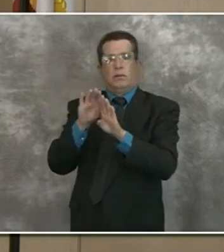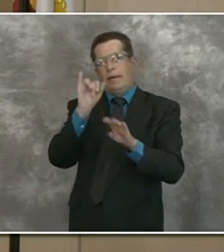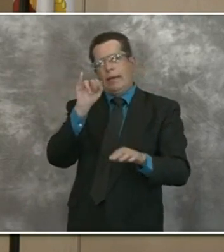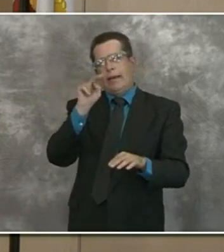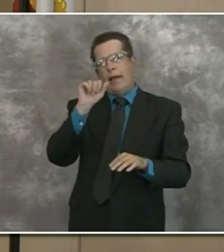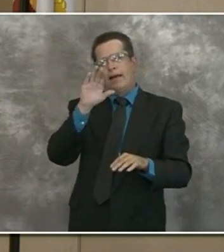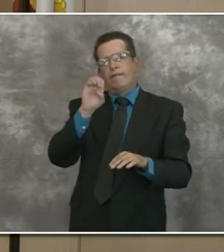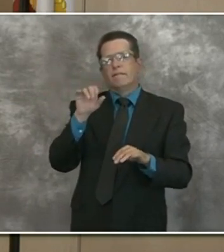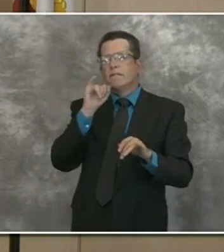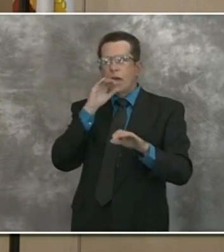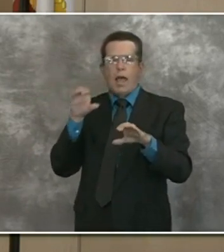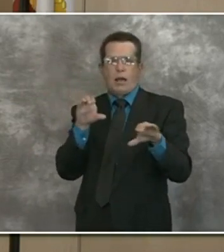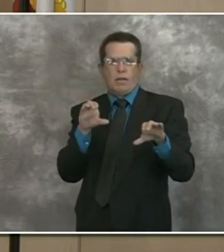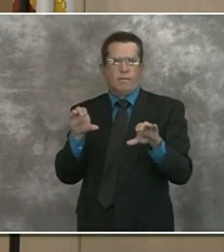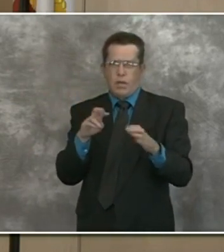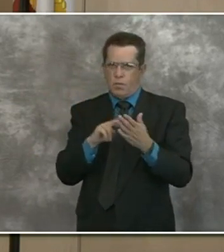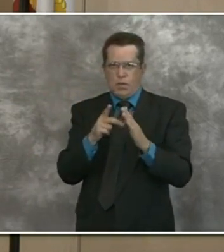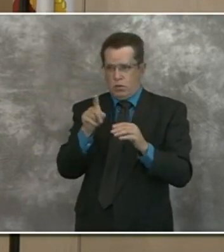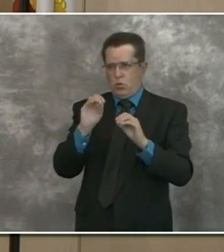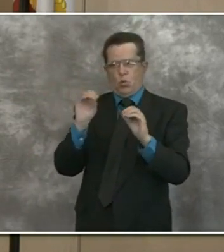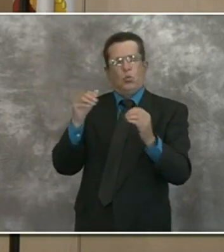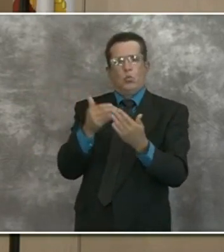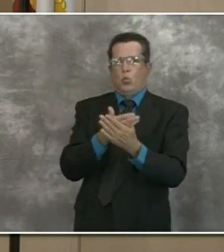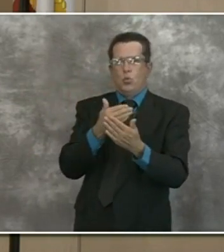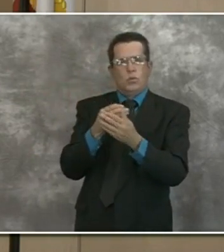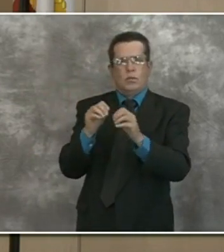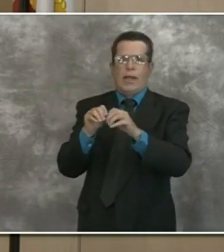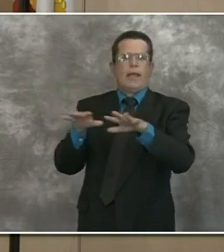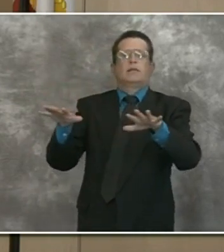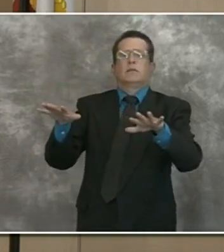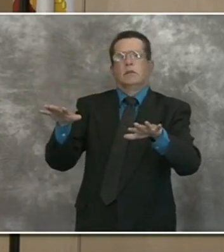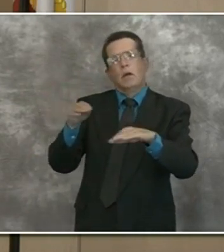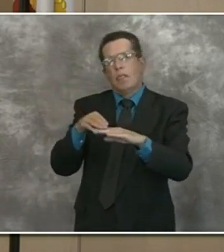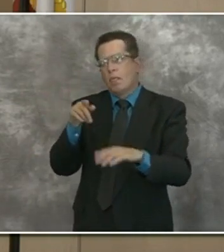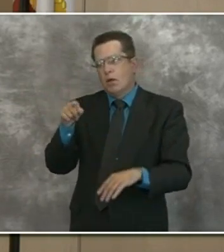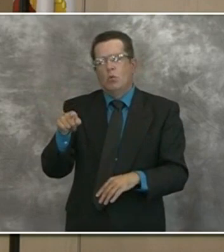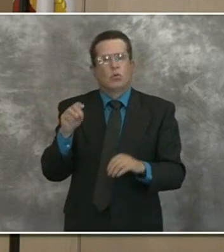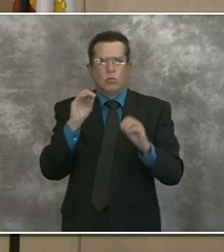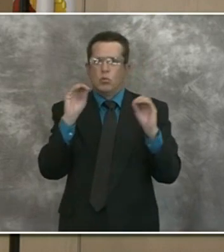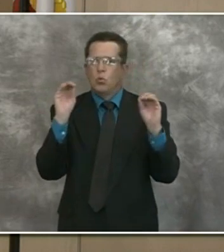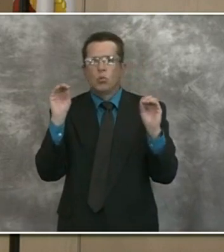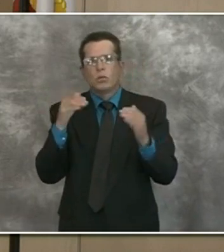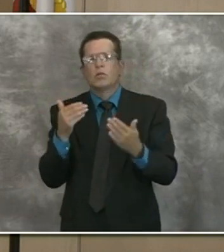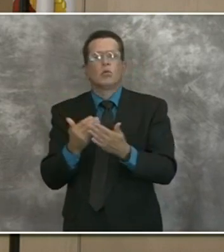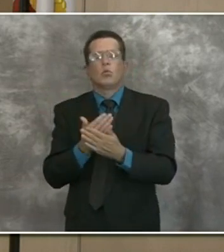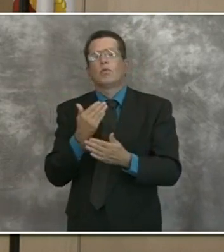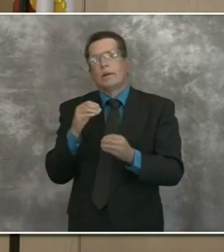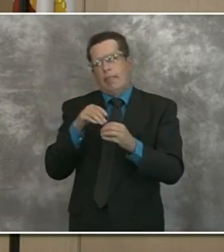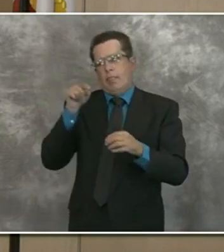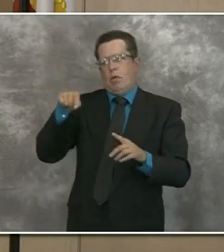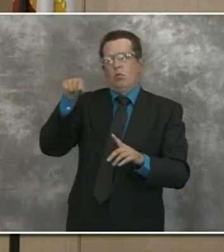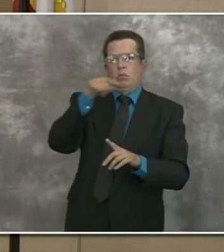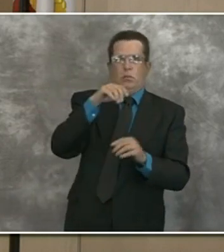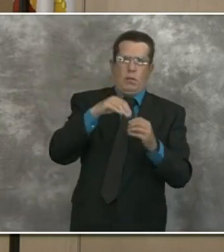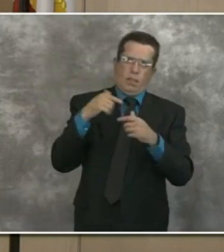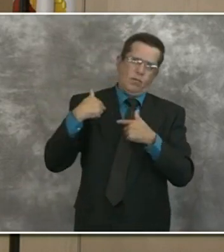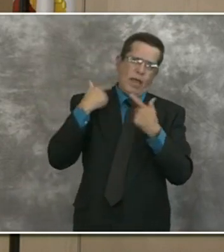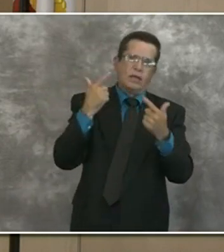COMMUNITY SETTINGS OF THE 97 OUTBREAKS, 43 TO 44%. I NOW CLOSE IN CLASSIFIED AS INACTIVE OUTBREAKS MEAN THERE